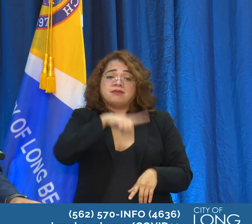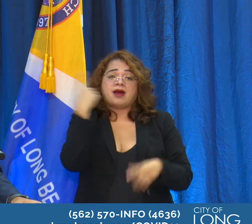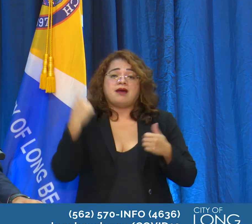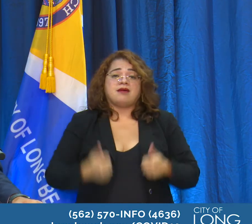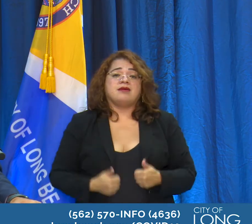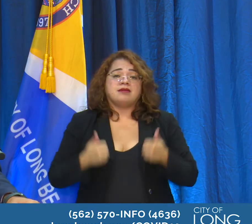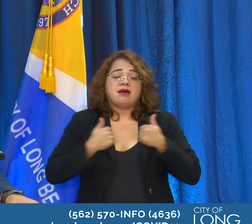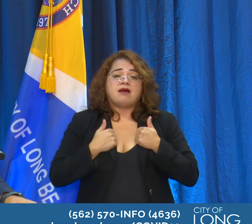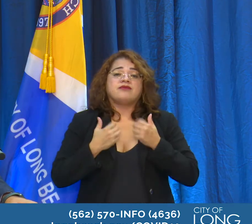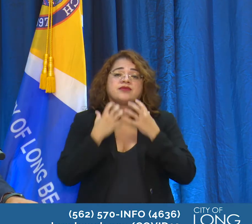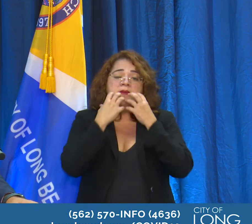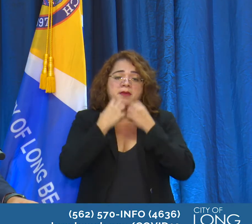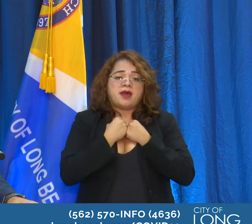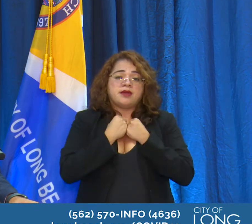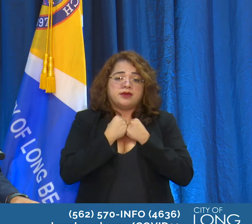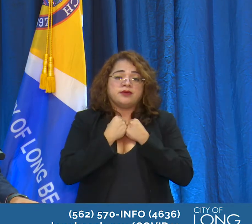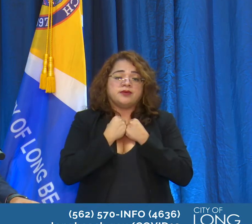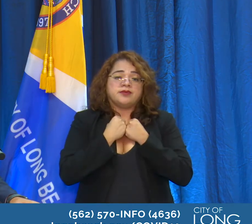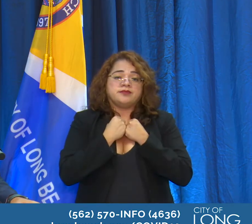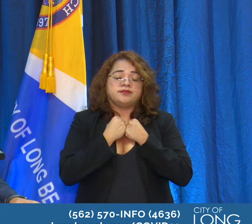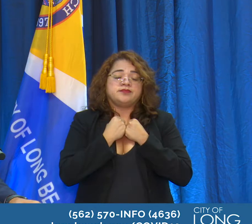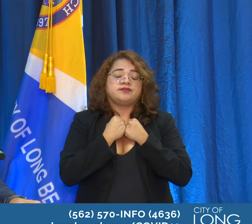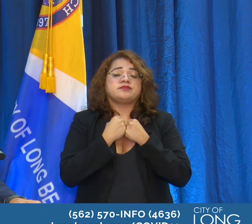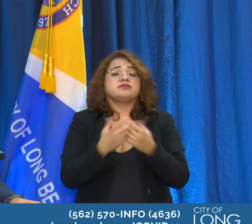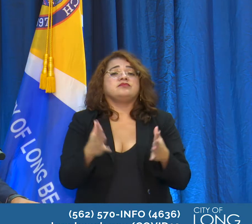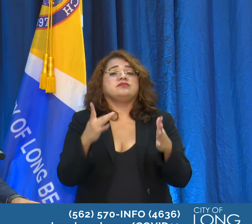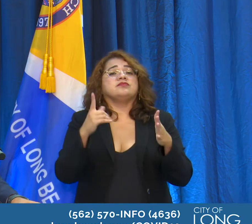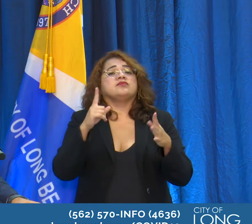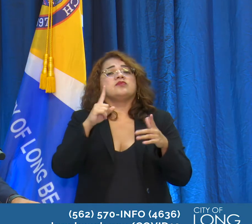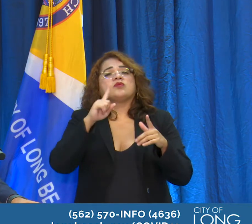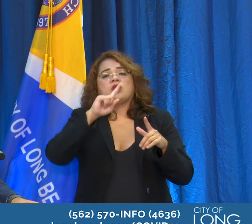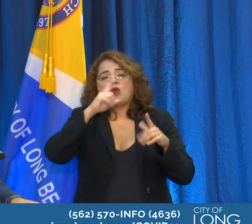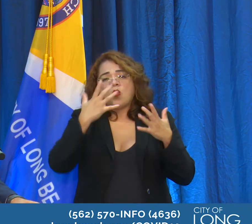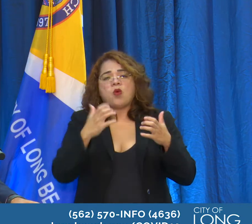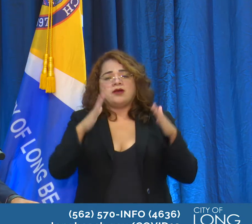we have to do all we strive to do more to ensure that we're centering those in our community